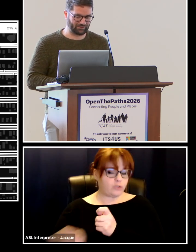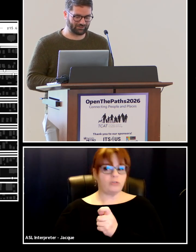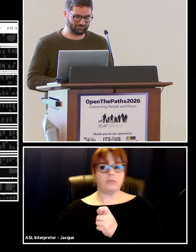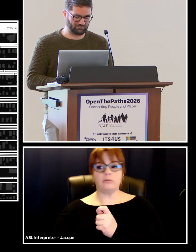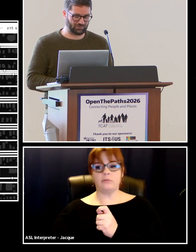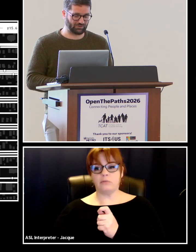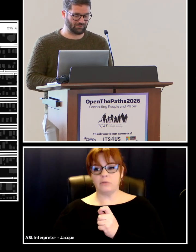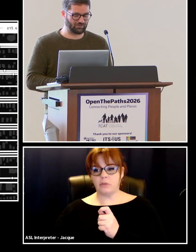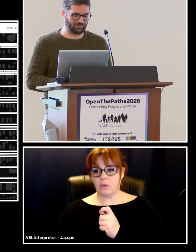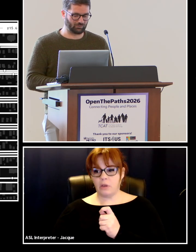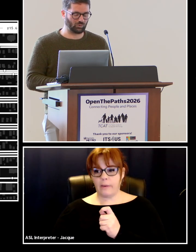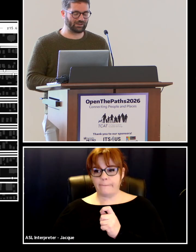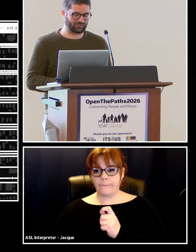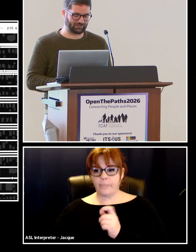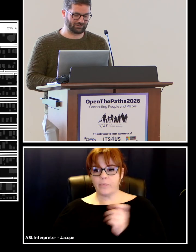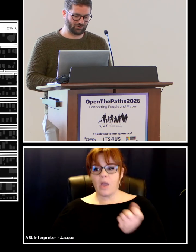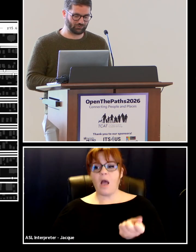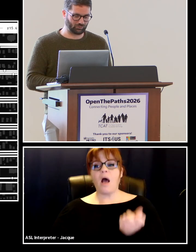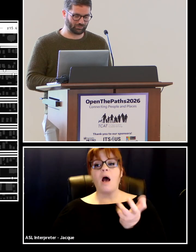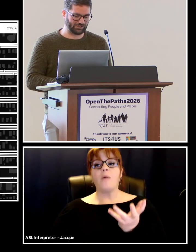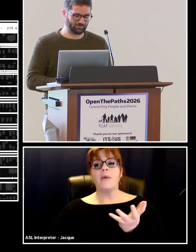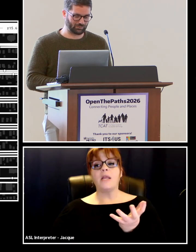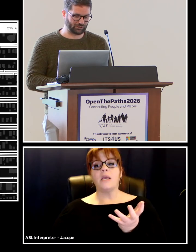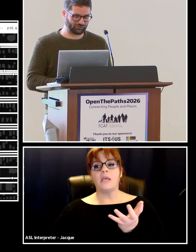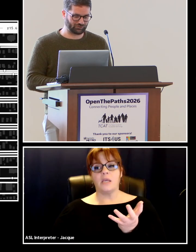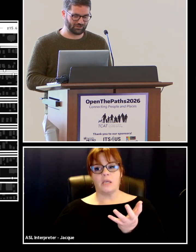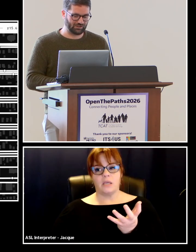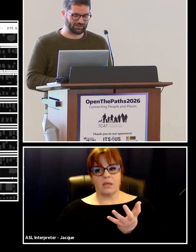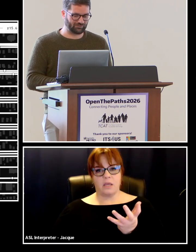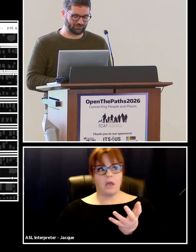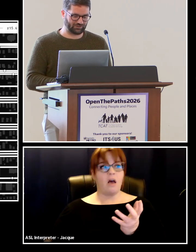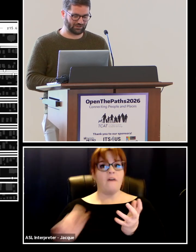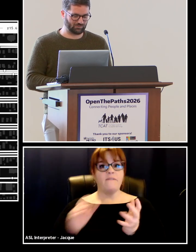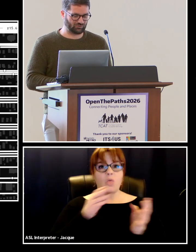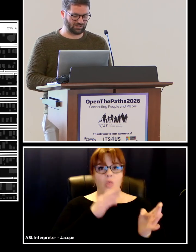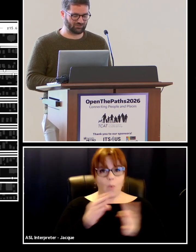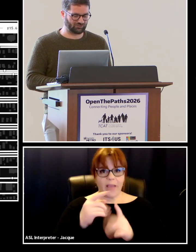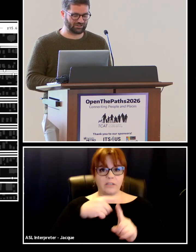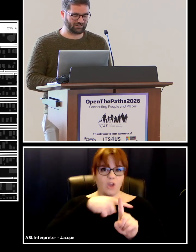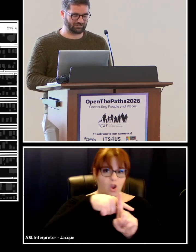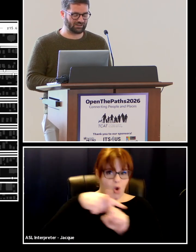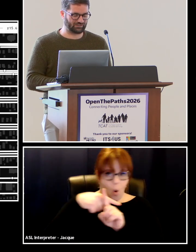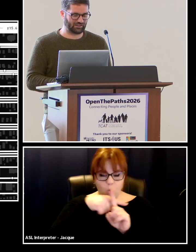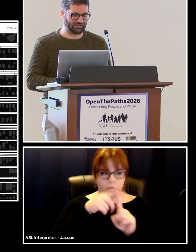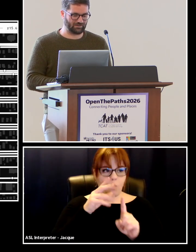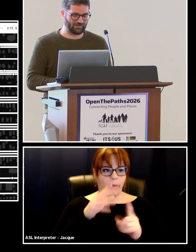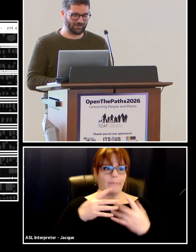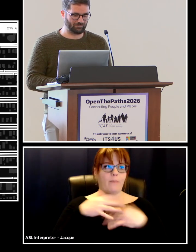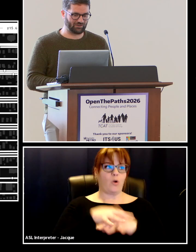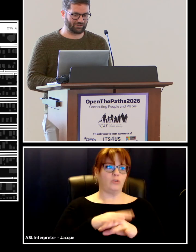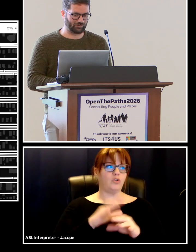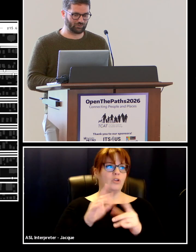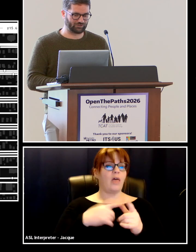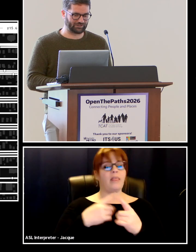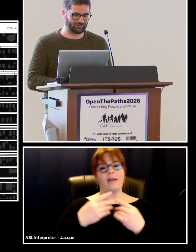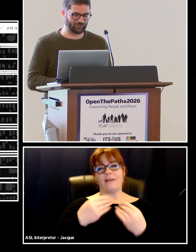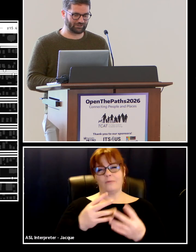the the ways and nodes will be merged. gives you the same change data set um available to download